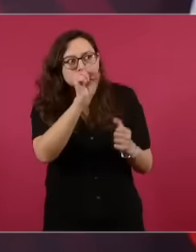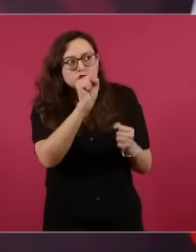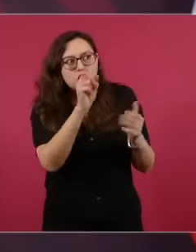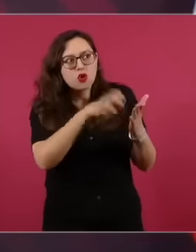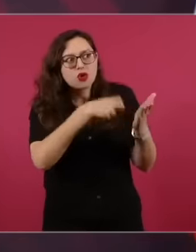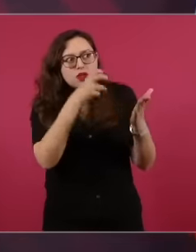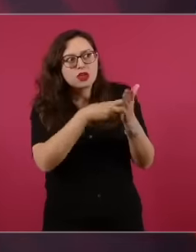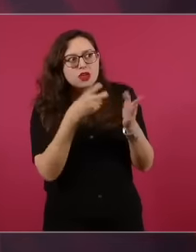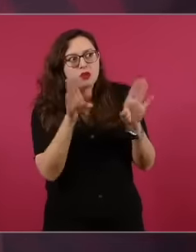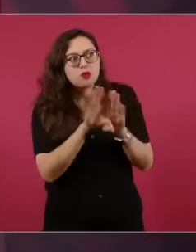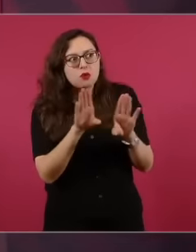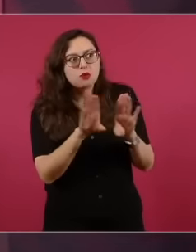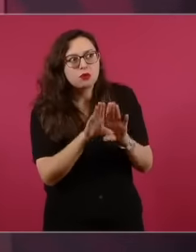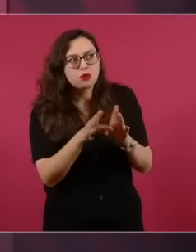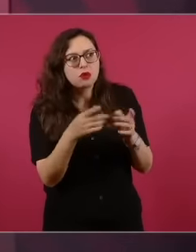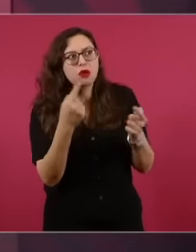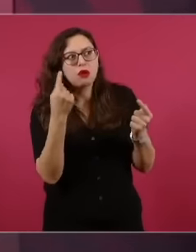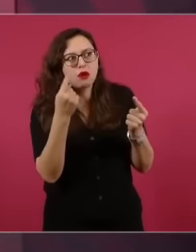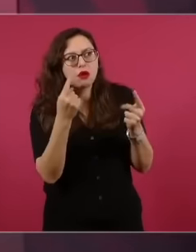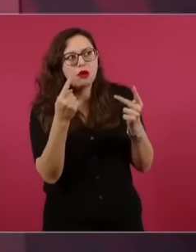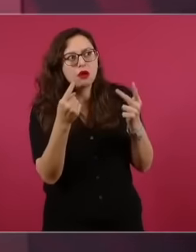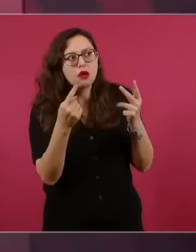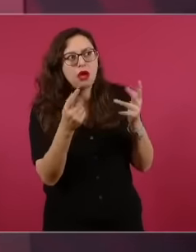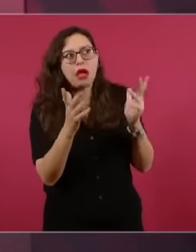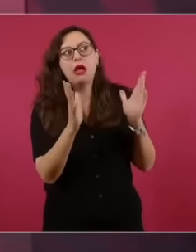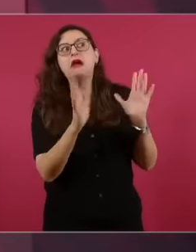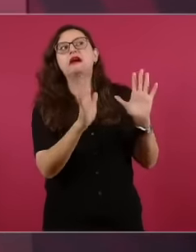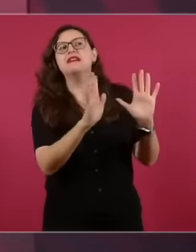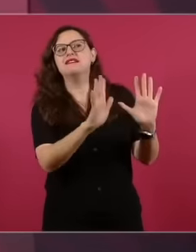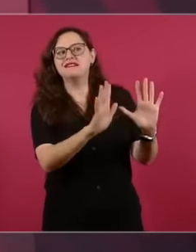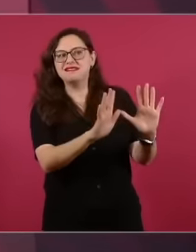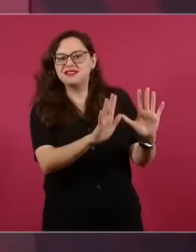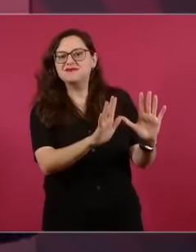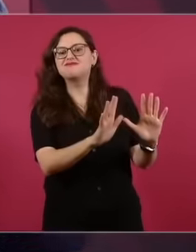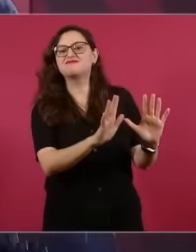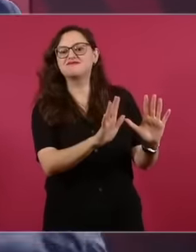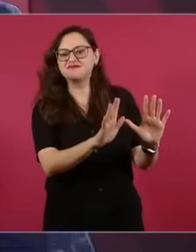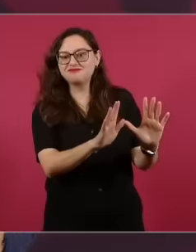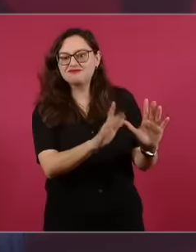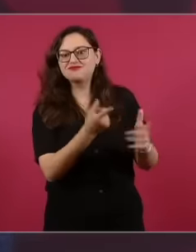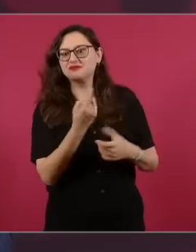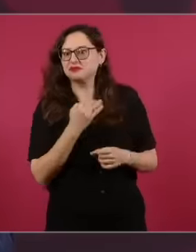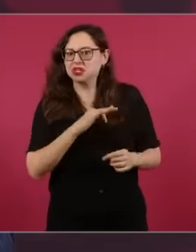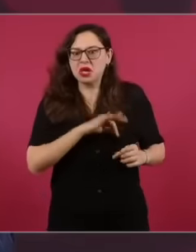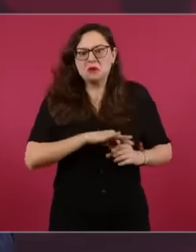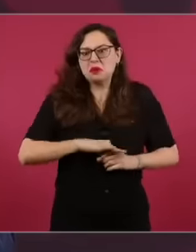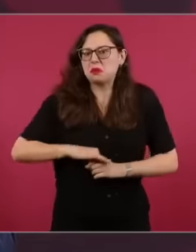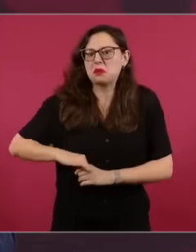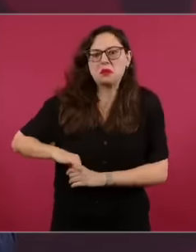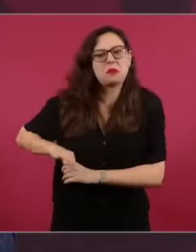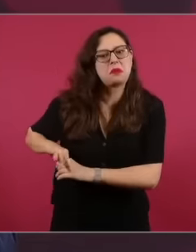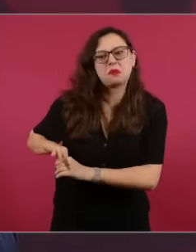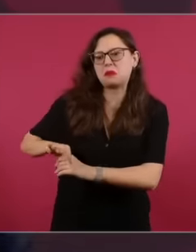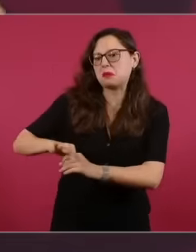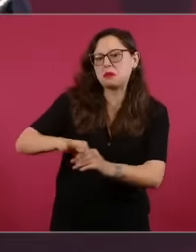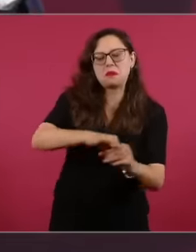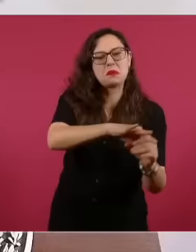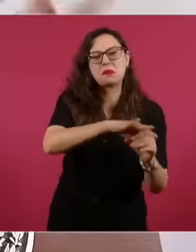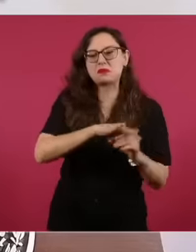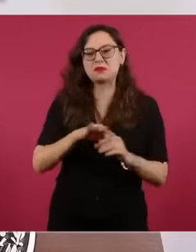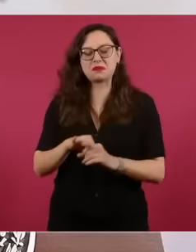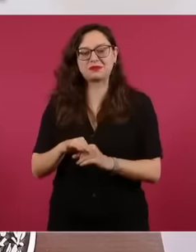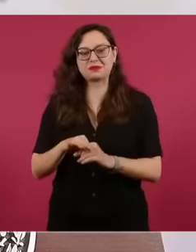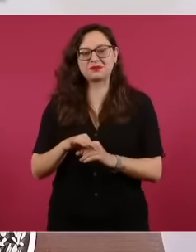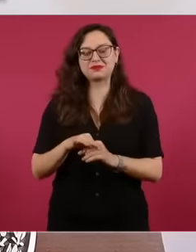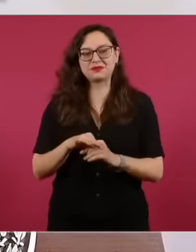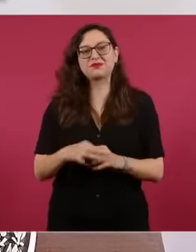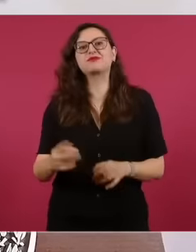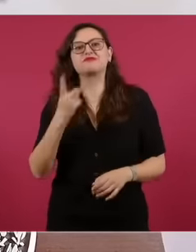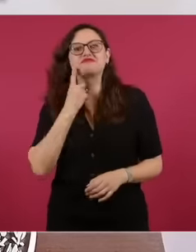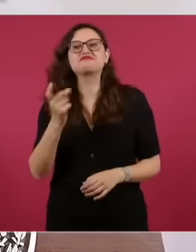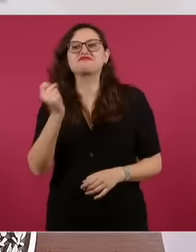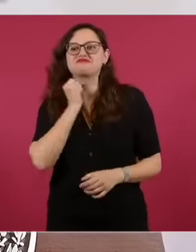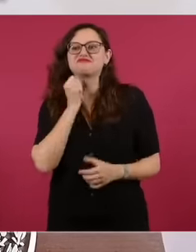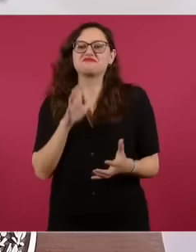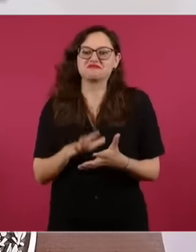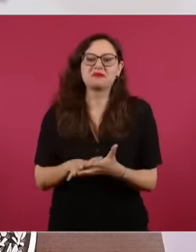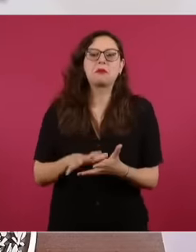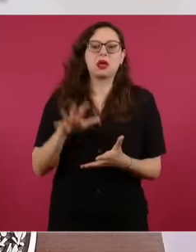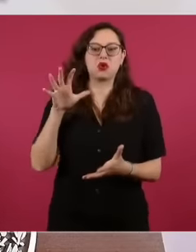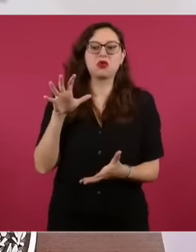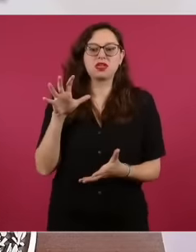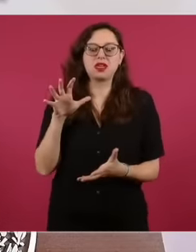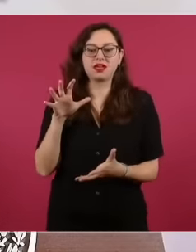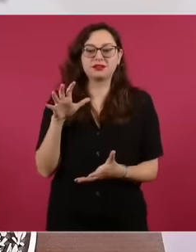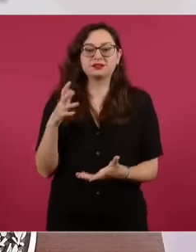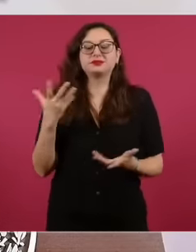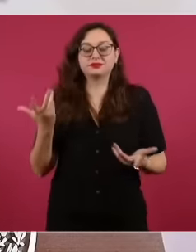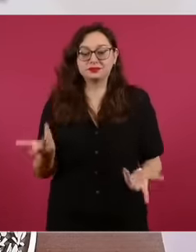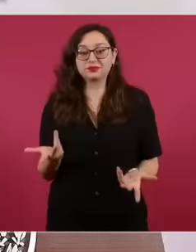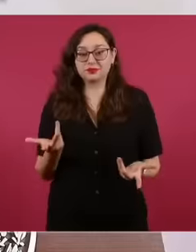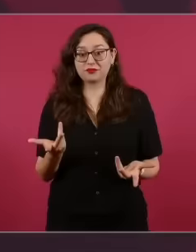the could modify the Constitution because the current Constitution, the